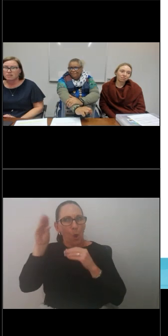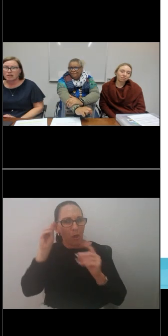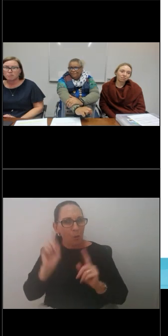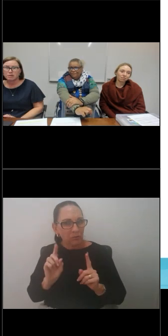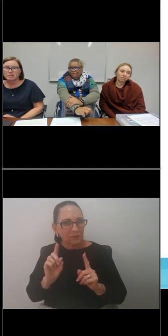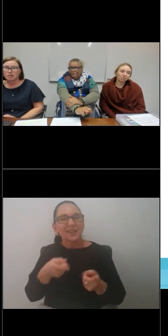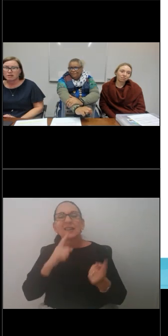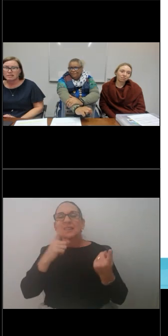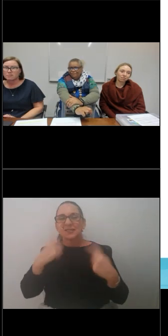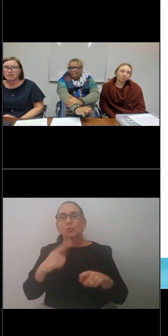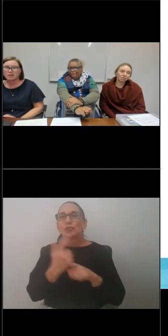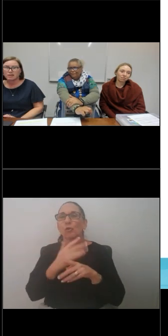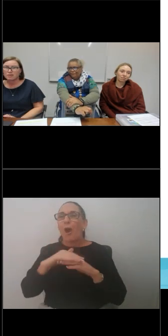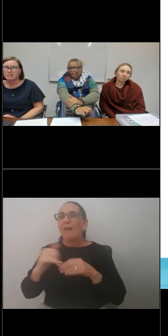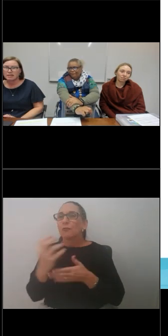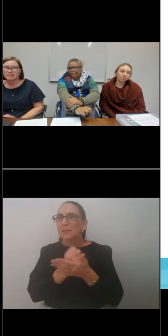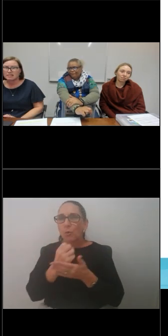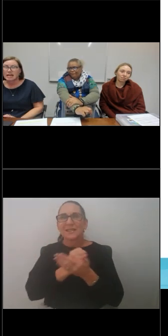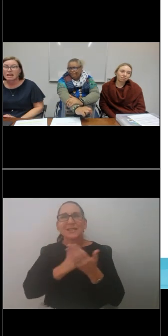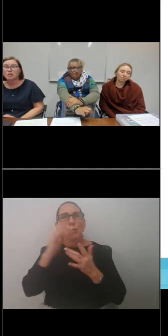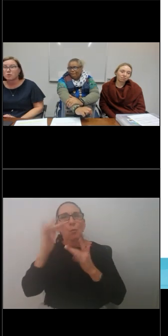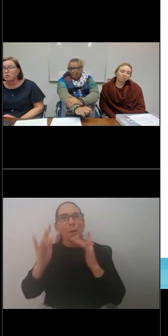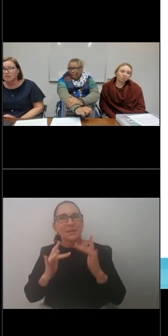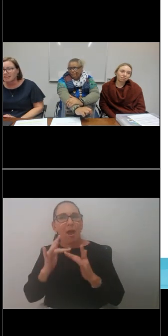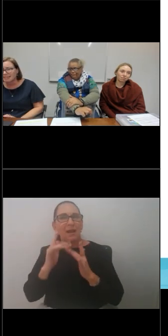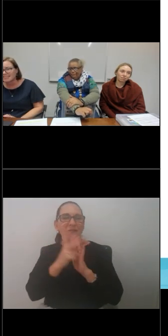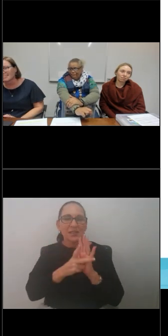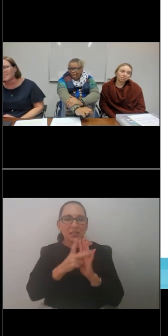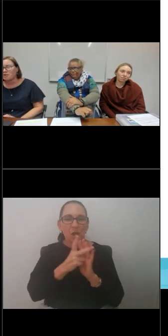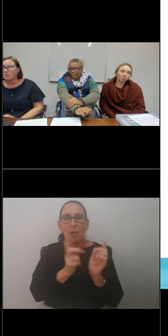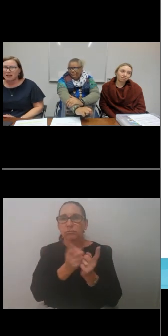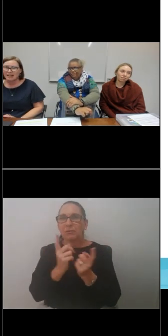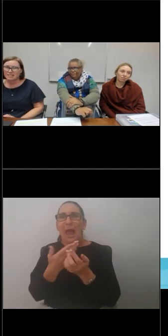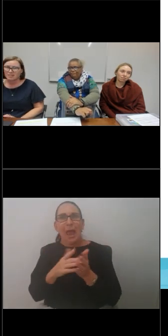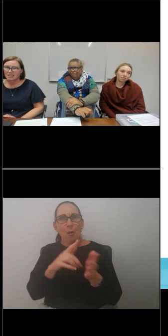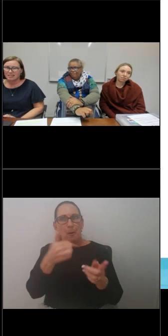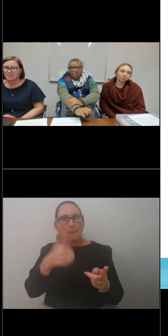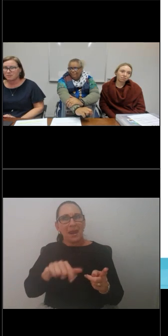our website and videos and just how you can order the kits or parts of the kits for your